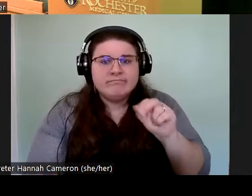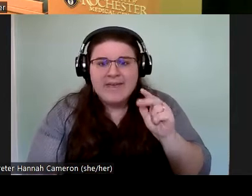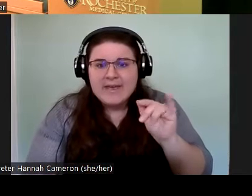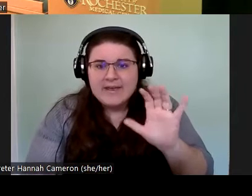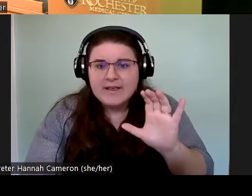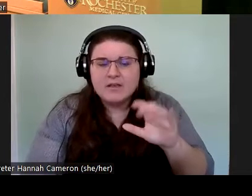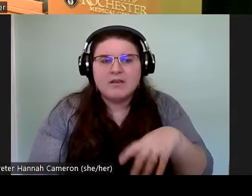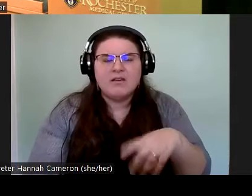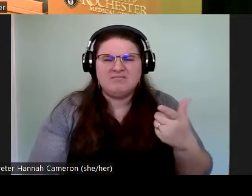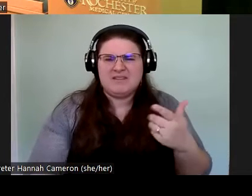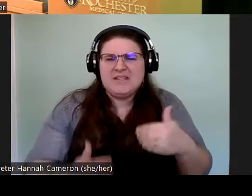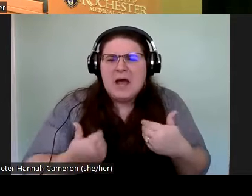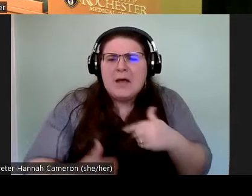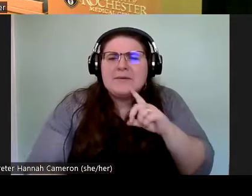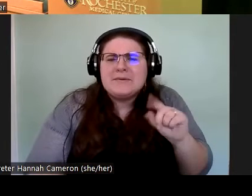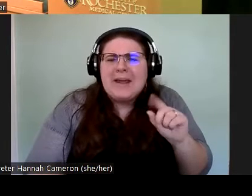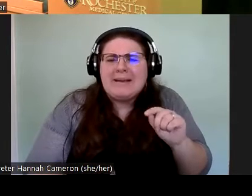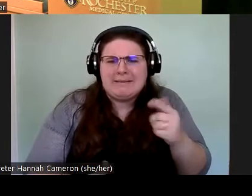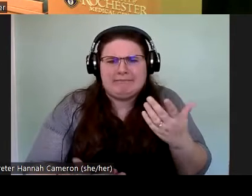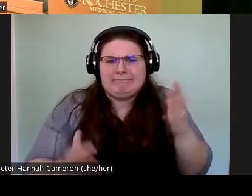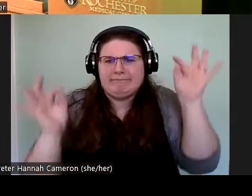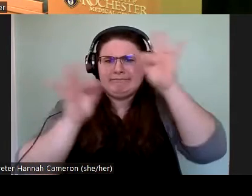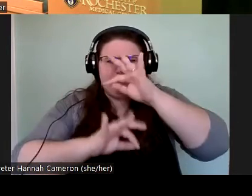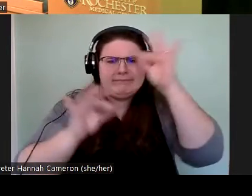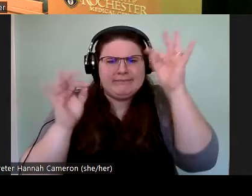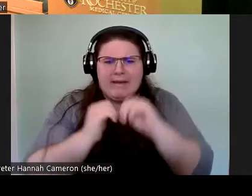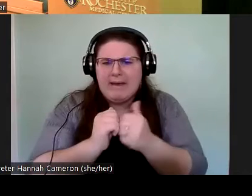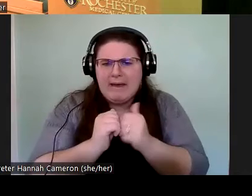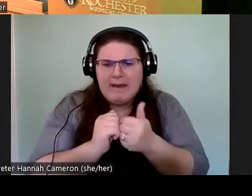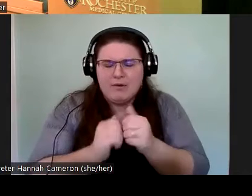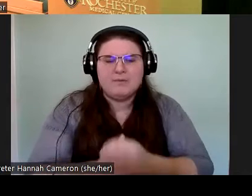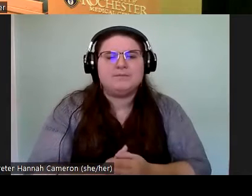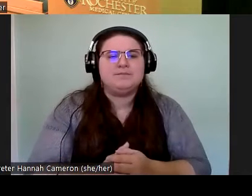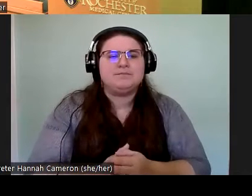how to do that and what the Surgeon General found is that the largest loneliness group was